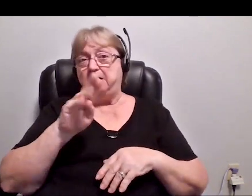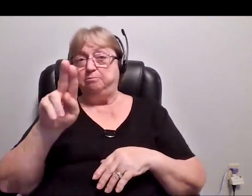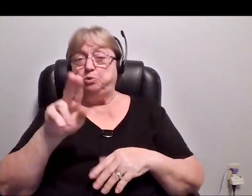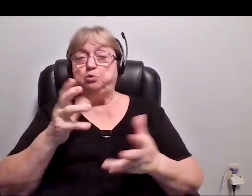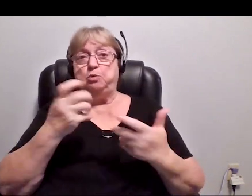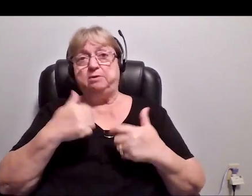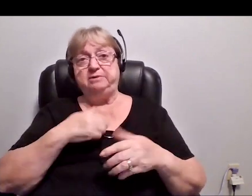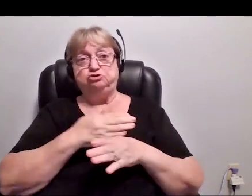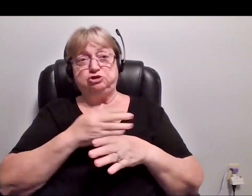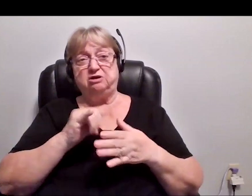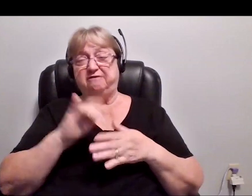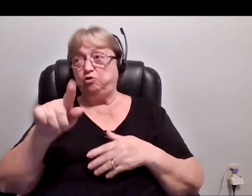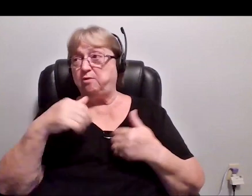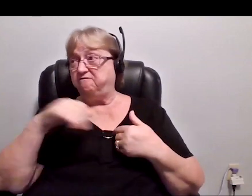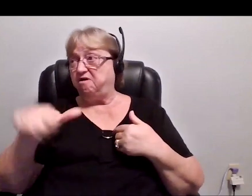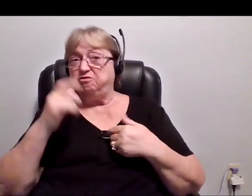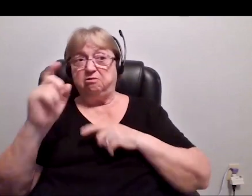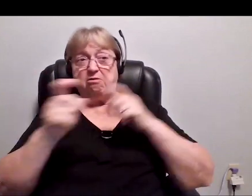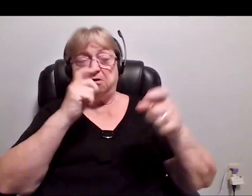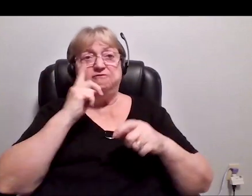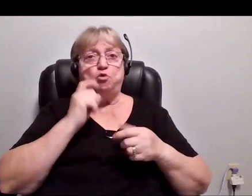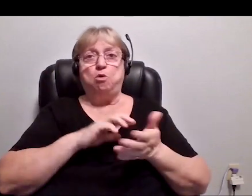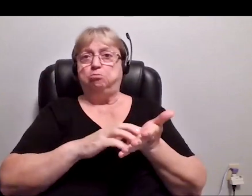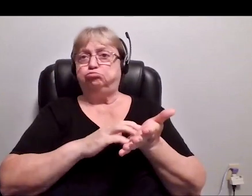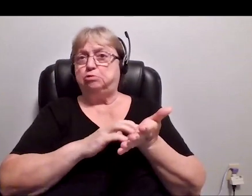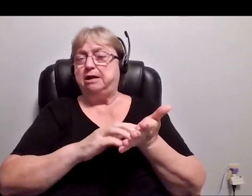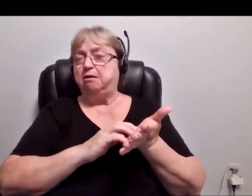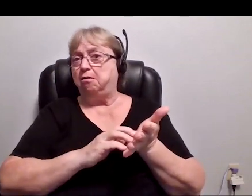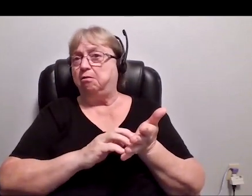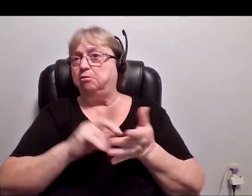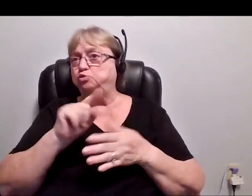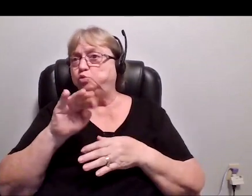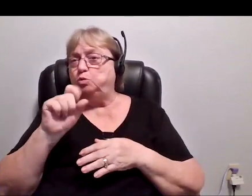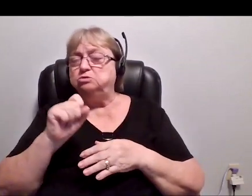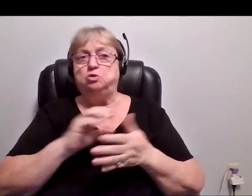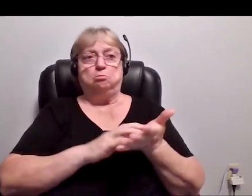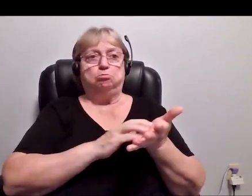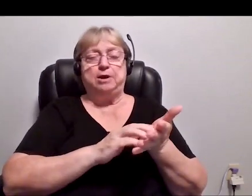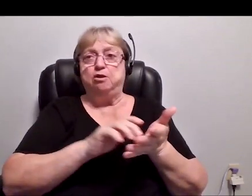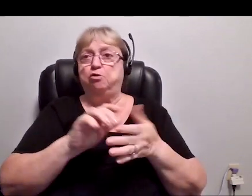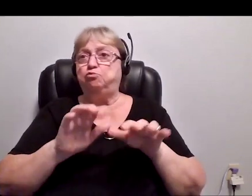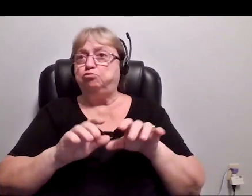if you have other donations of Braille writing equipment or tools that blind people use, that they're always welcome